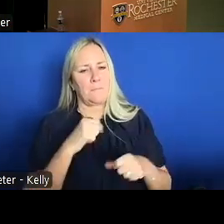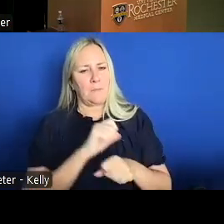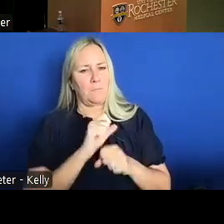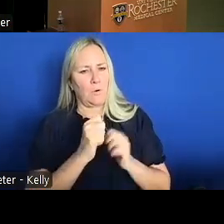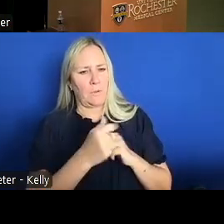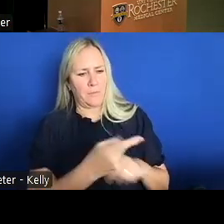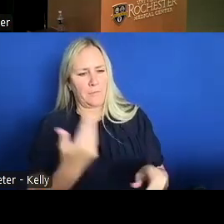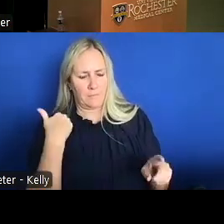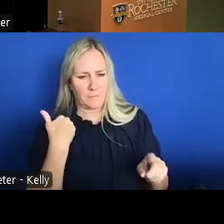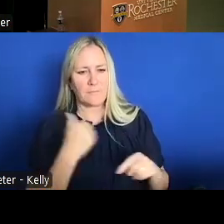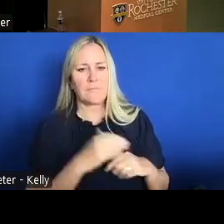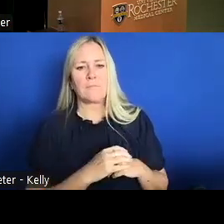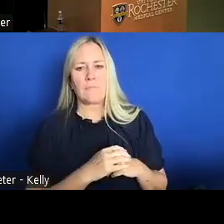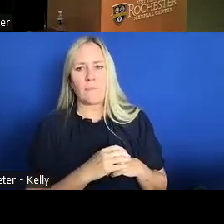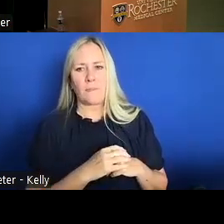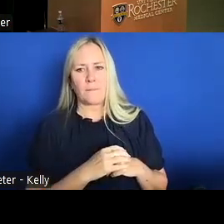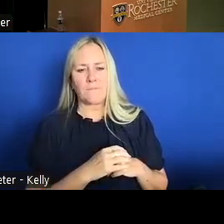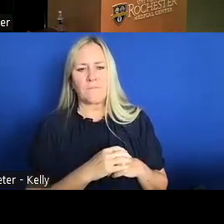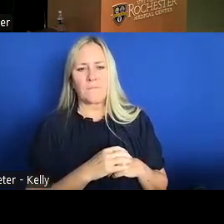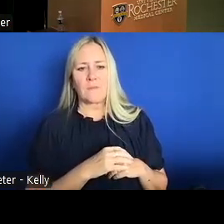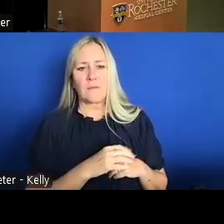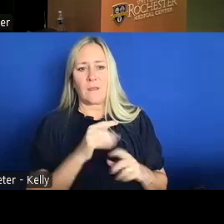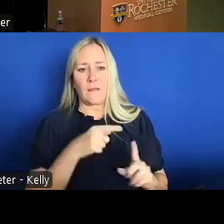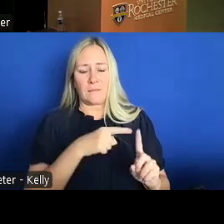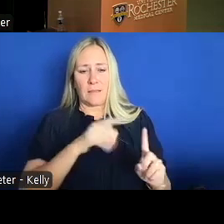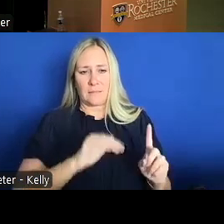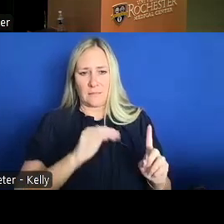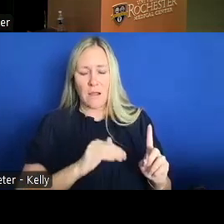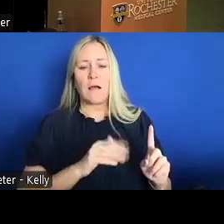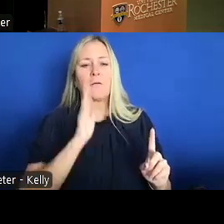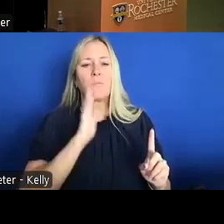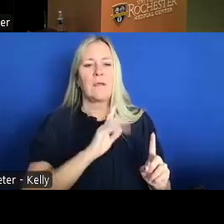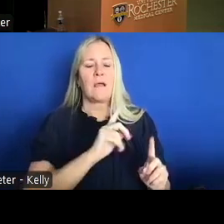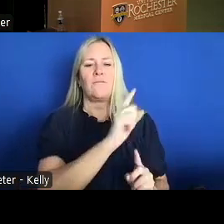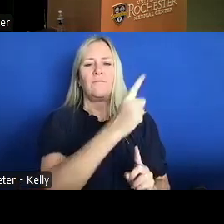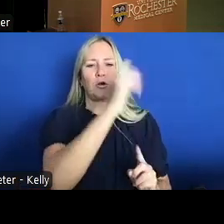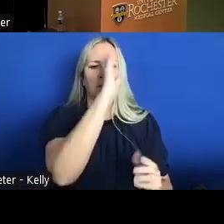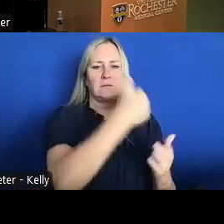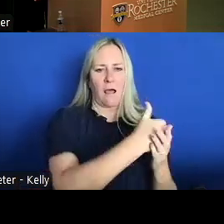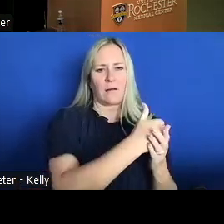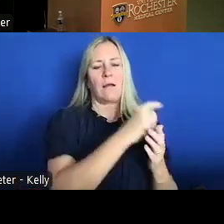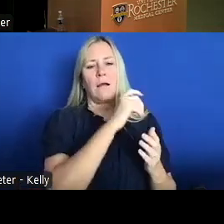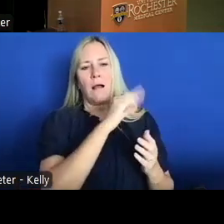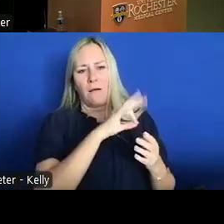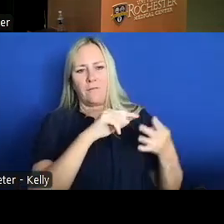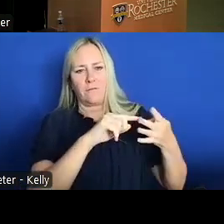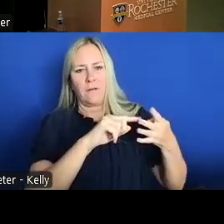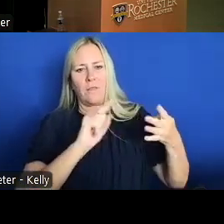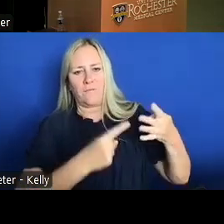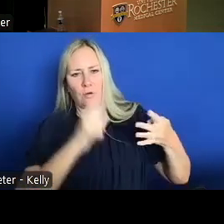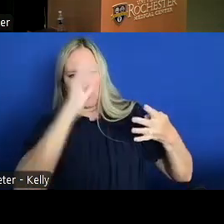been the first son of the first son of the first son in a Greek Orthodox family the whole family